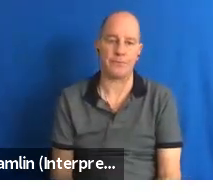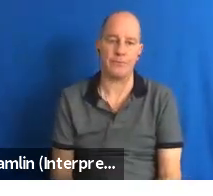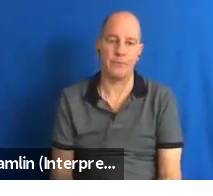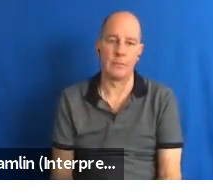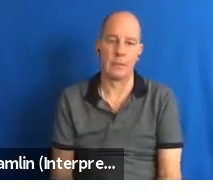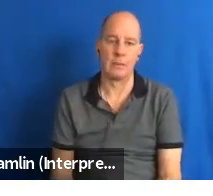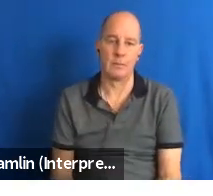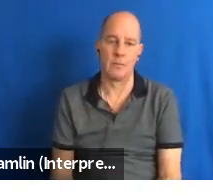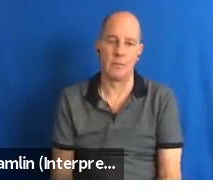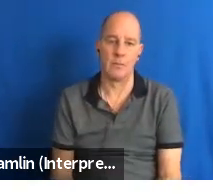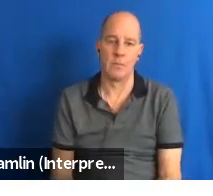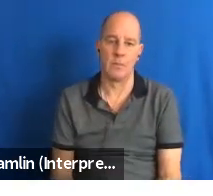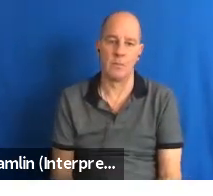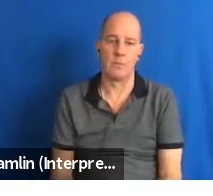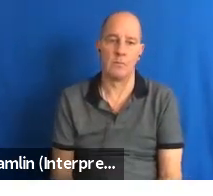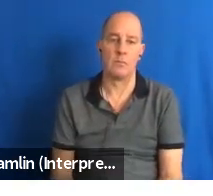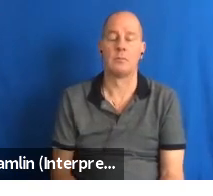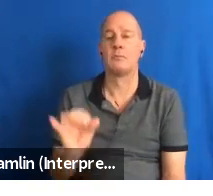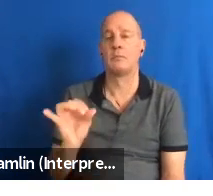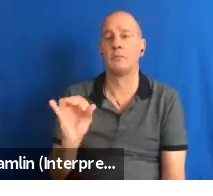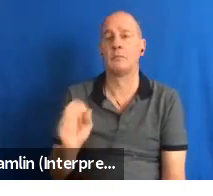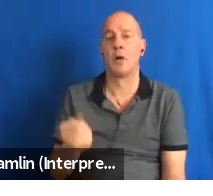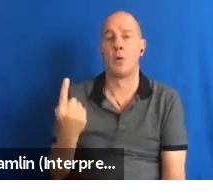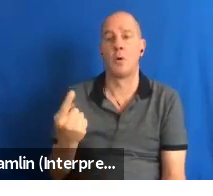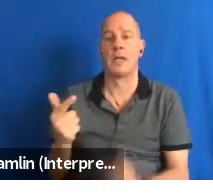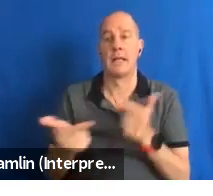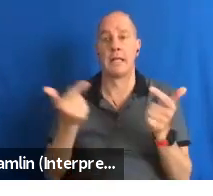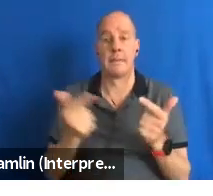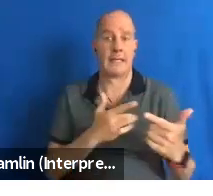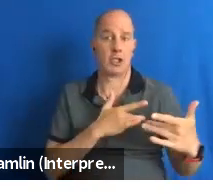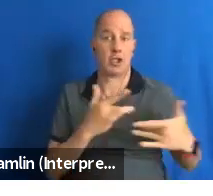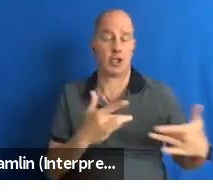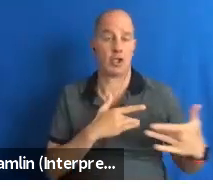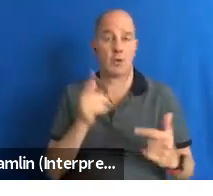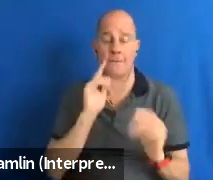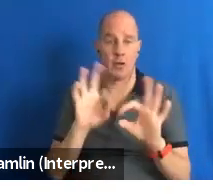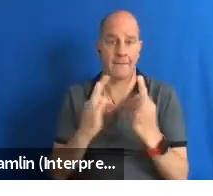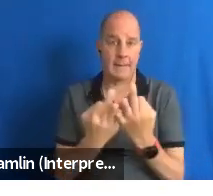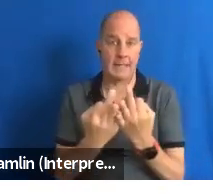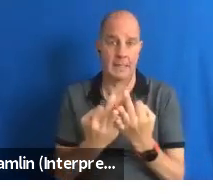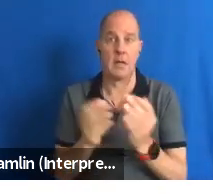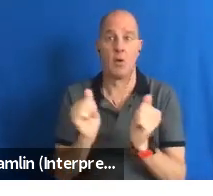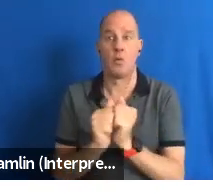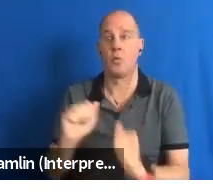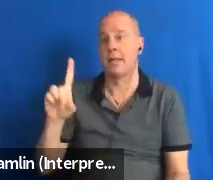terms of general data is that one of the biggest concerns for families with disabilities during the